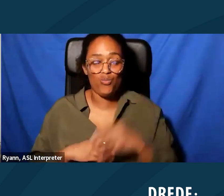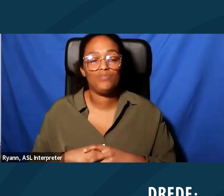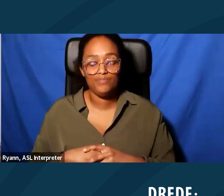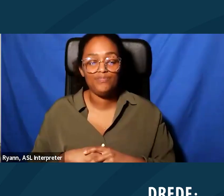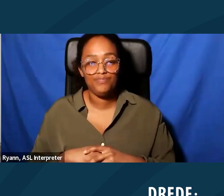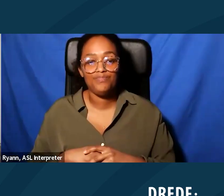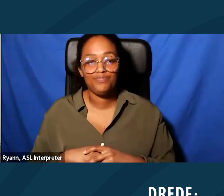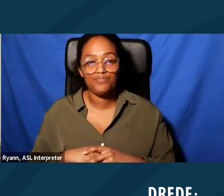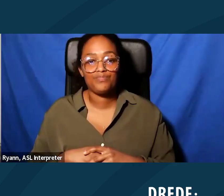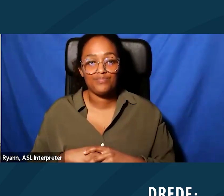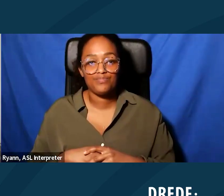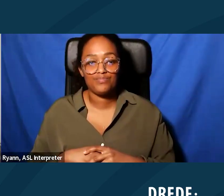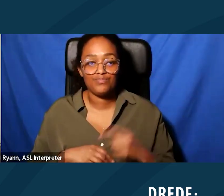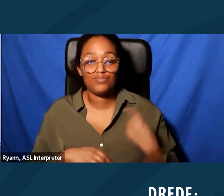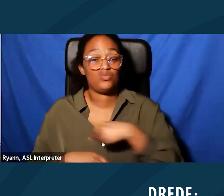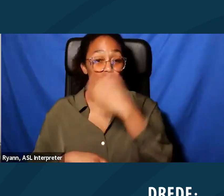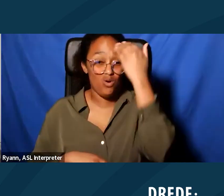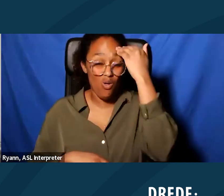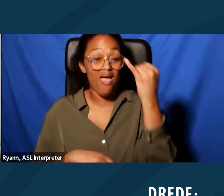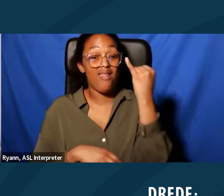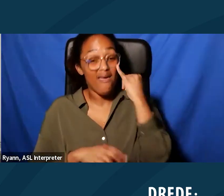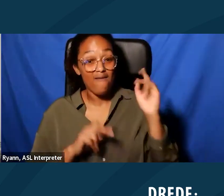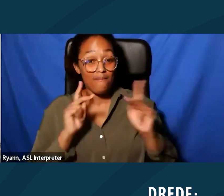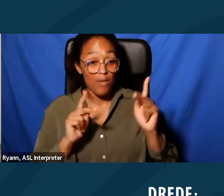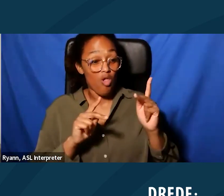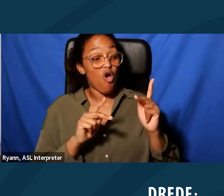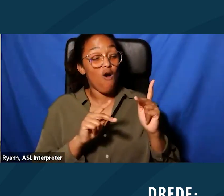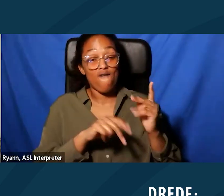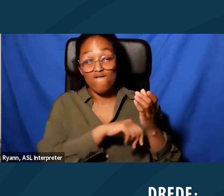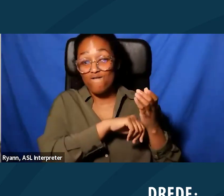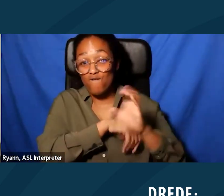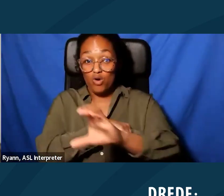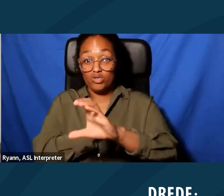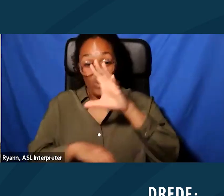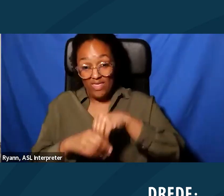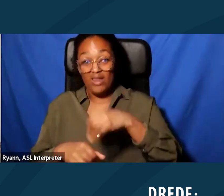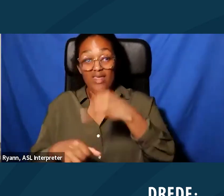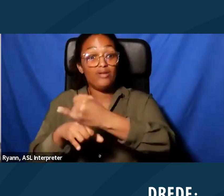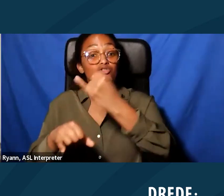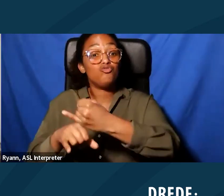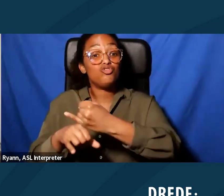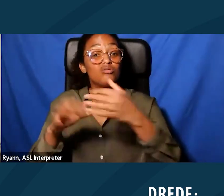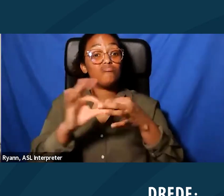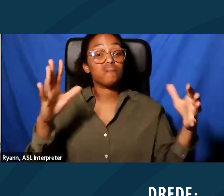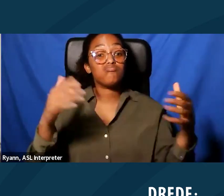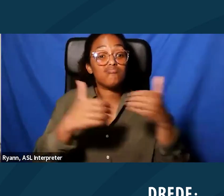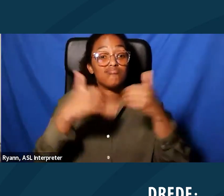We know that forced institution, we know that forced institutionalization costs more,